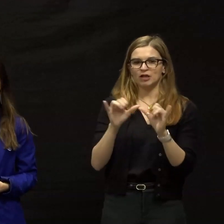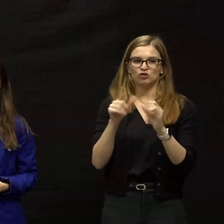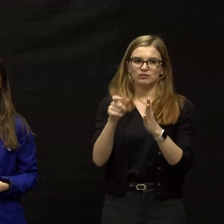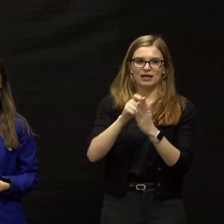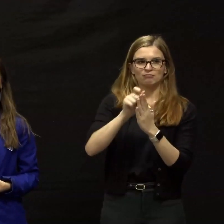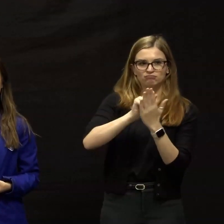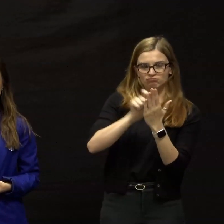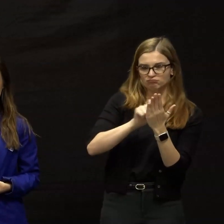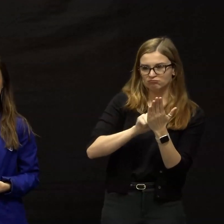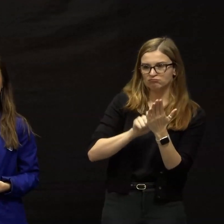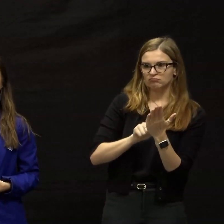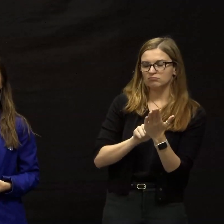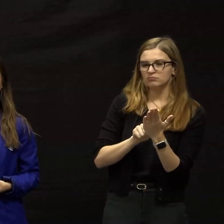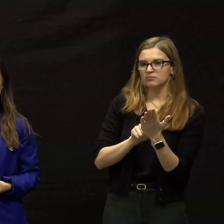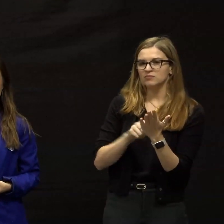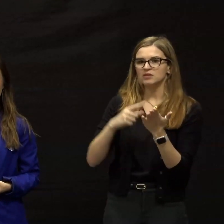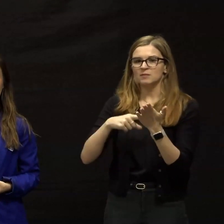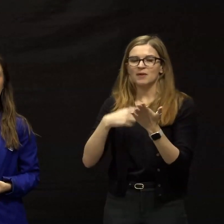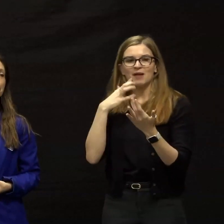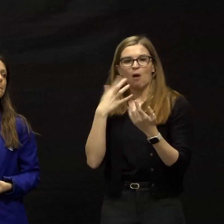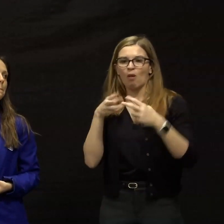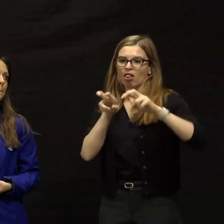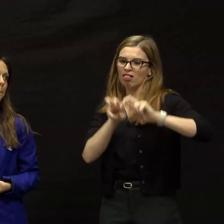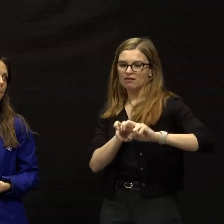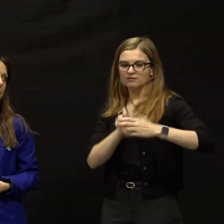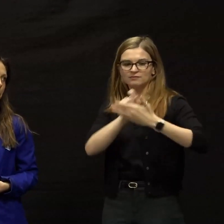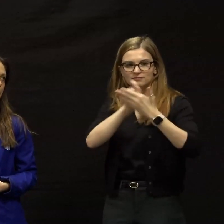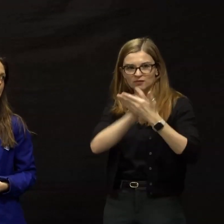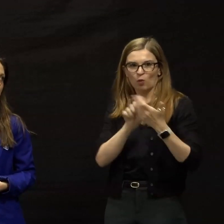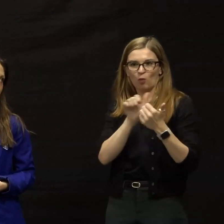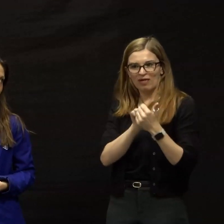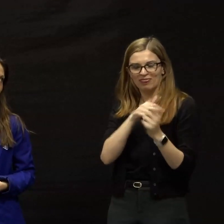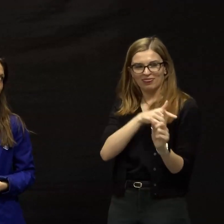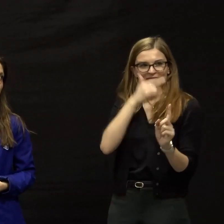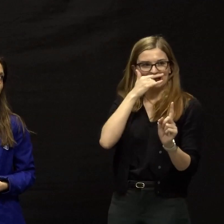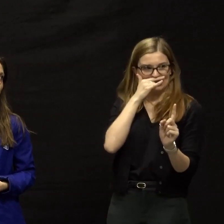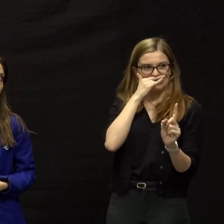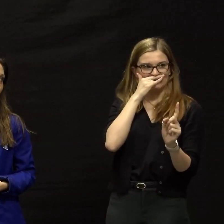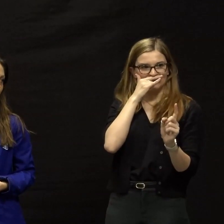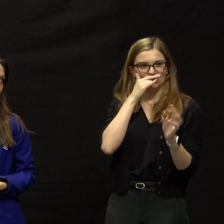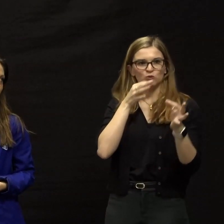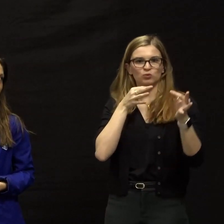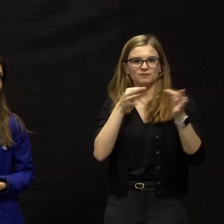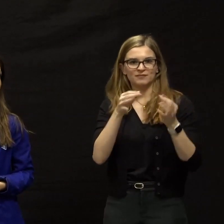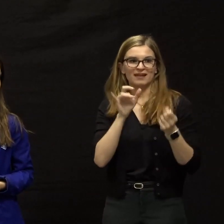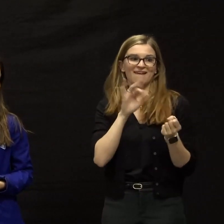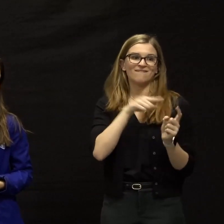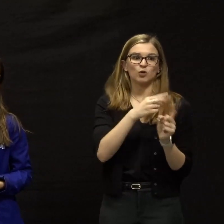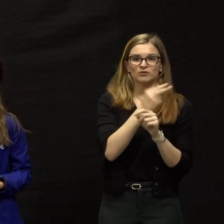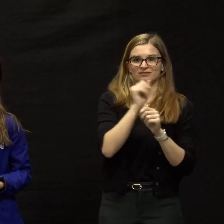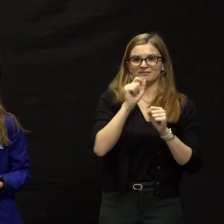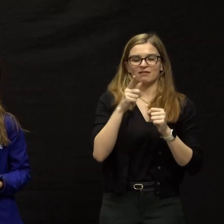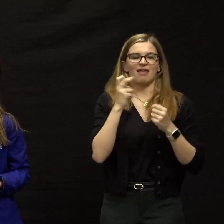Then we do give them a measurement to get some information from the child.